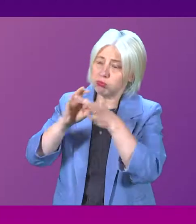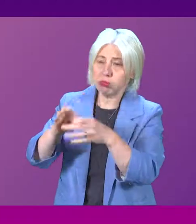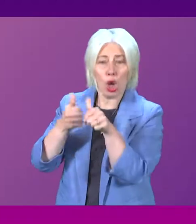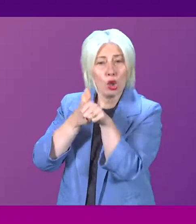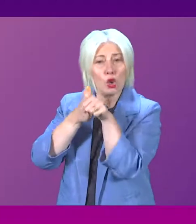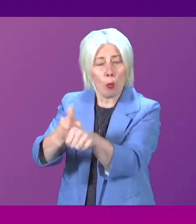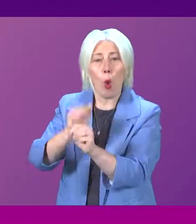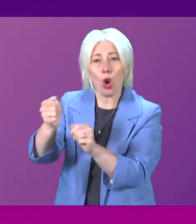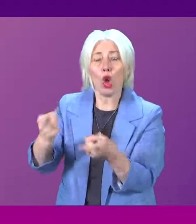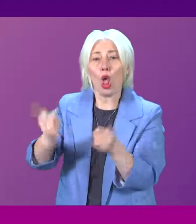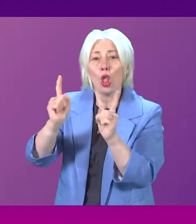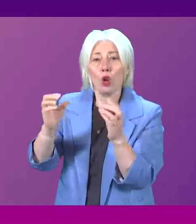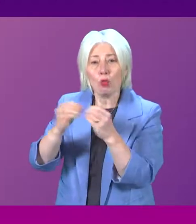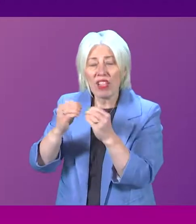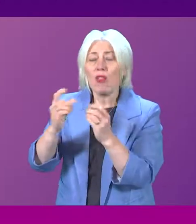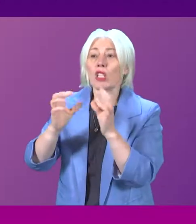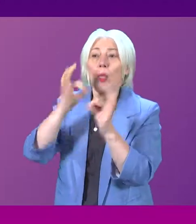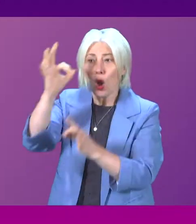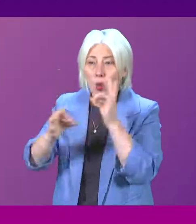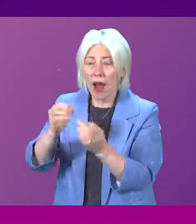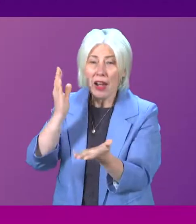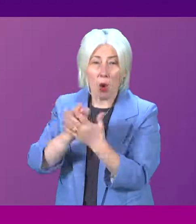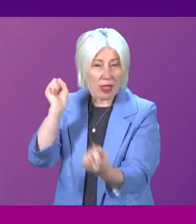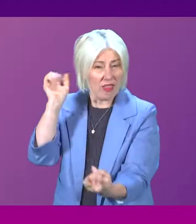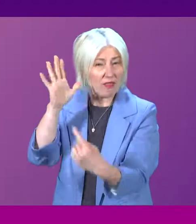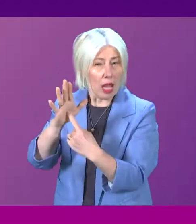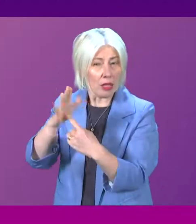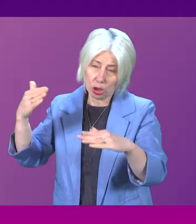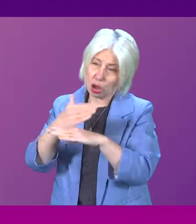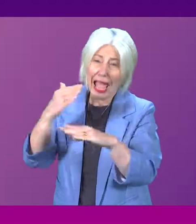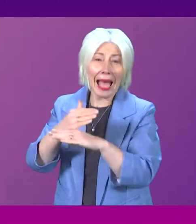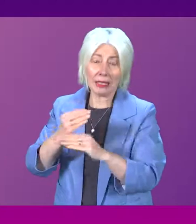and the inquiry in the vital task before them.